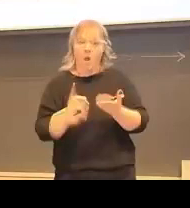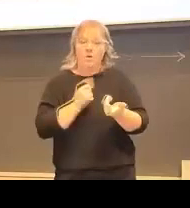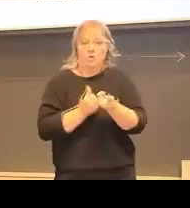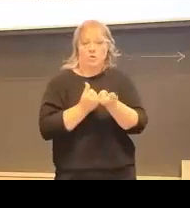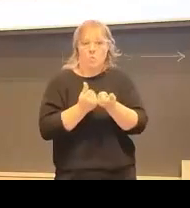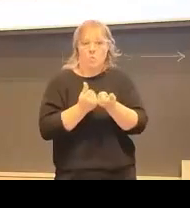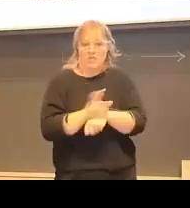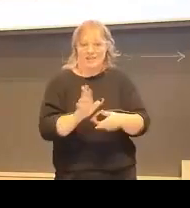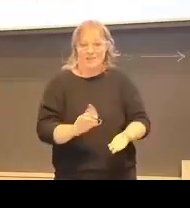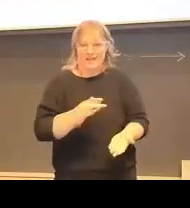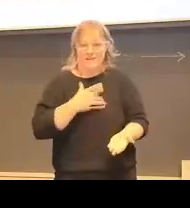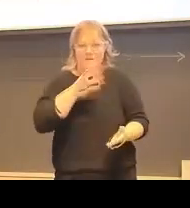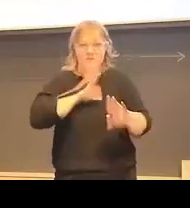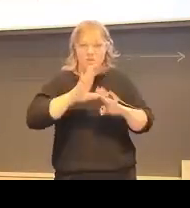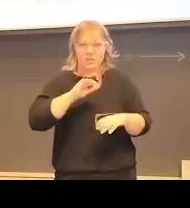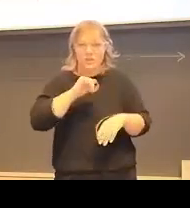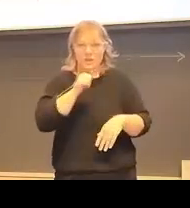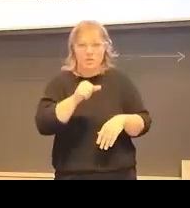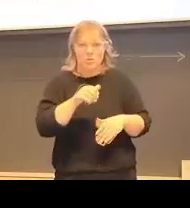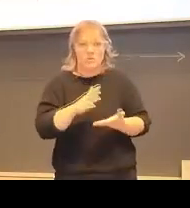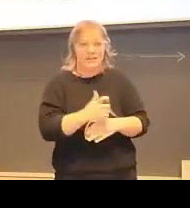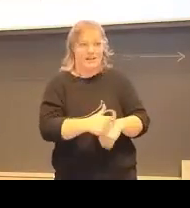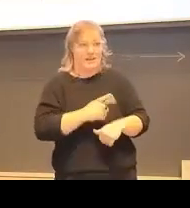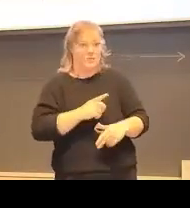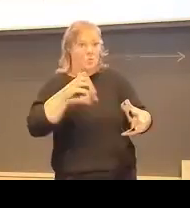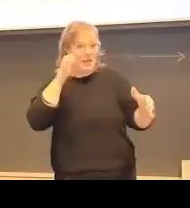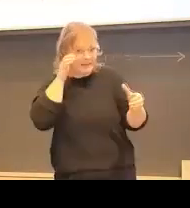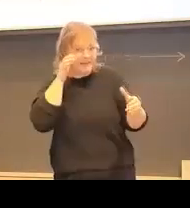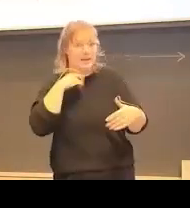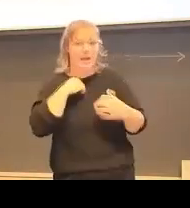but I feel frustrated when they don't take the time to listen I'm exhausted sitting here with